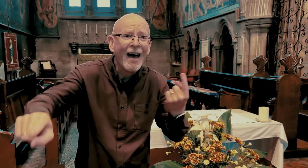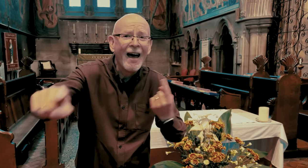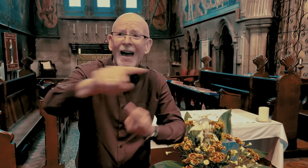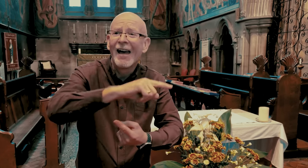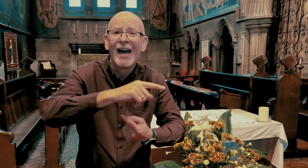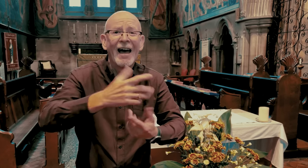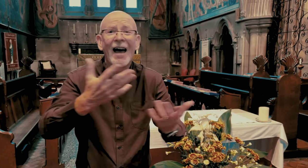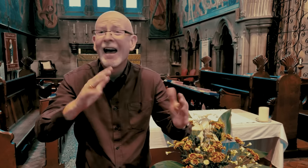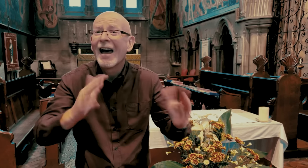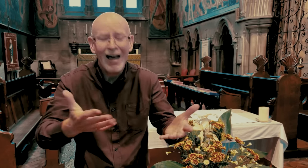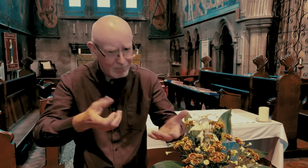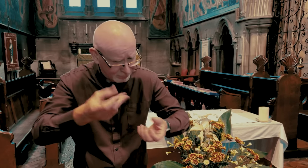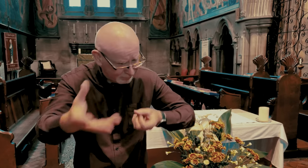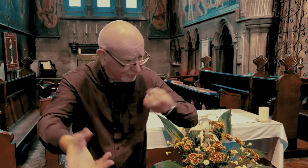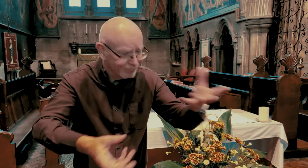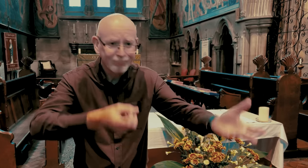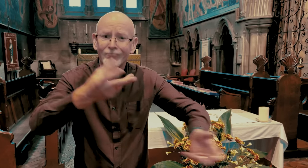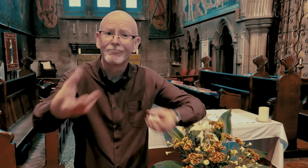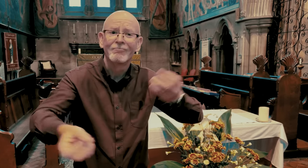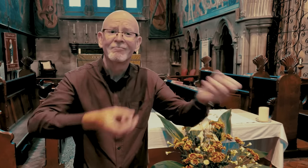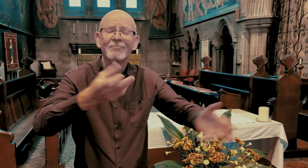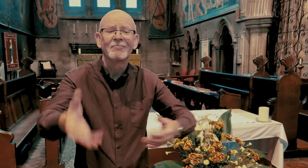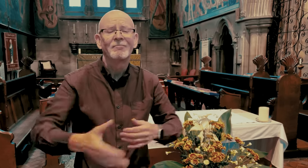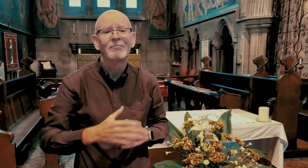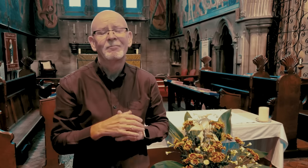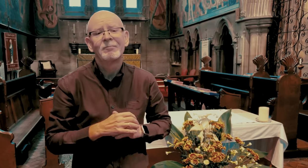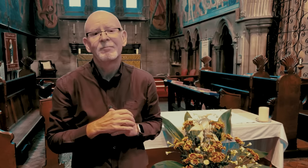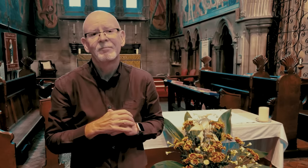to those for whom nothing is prepared,